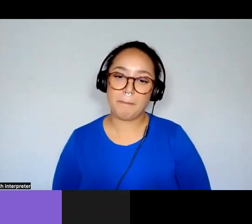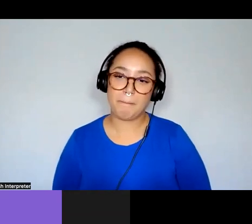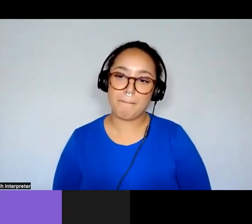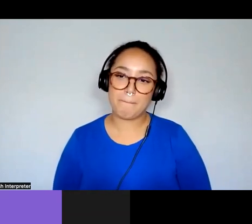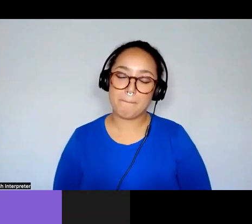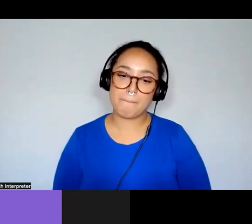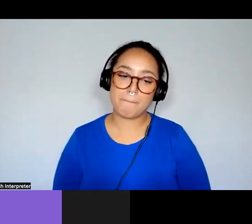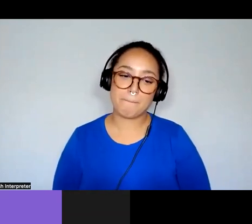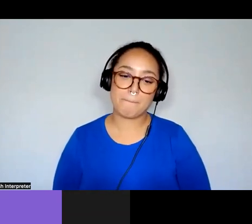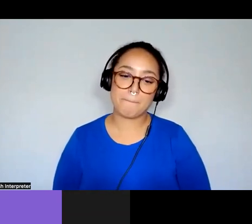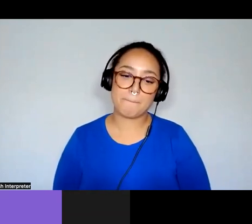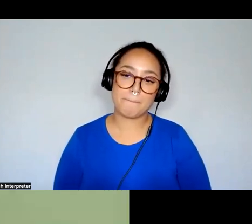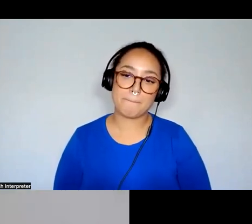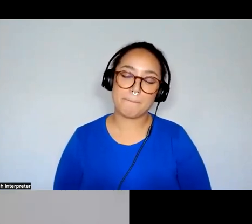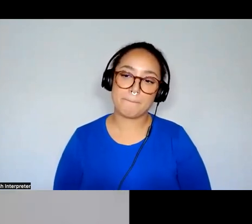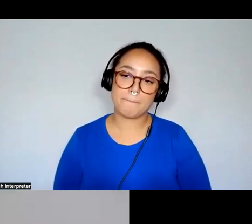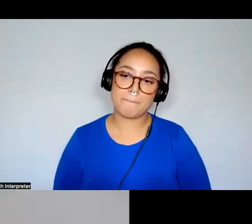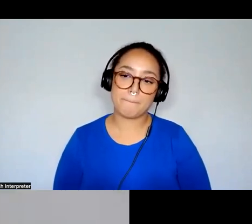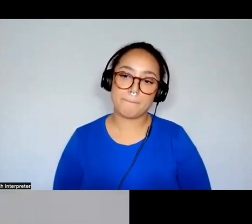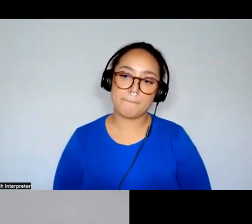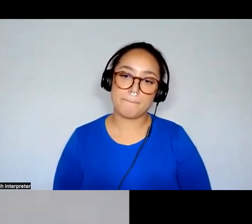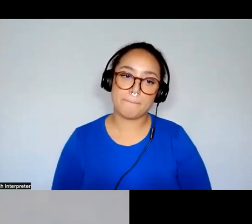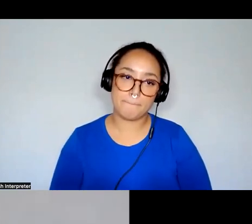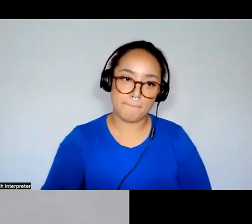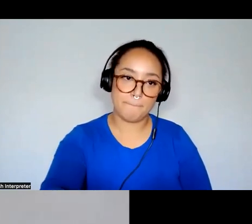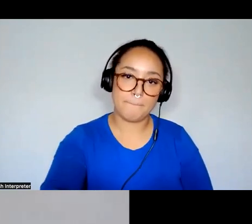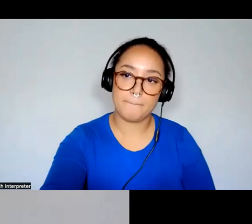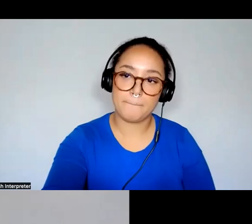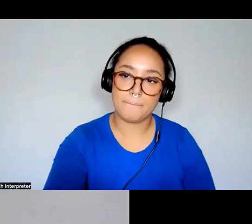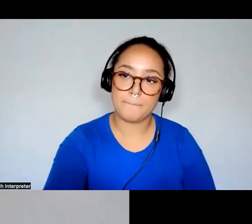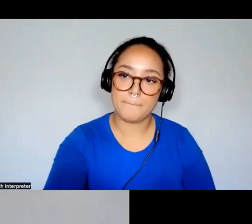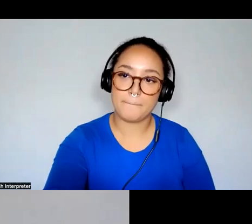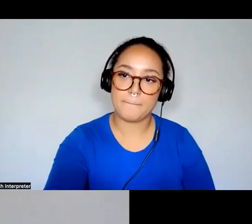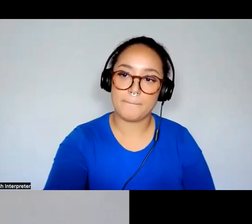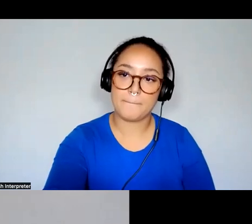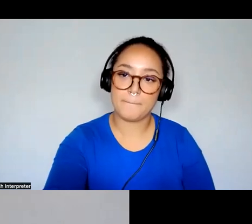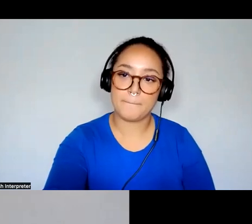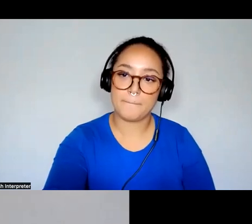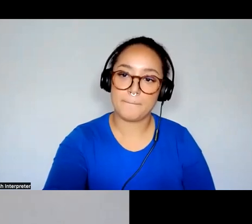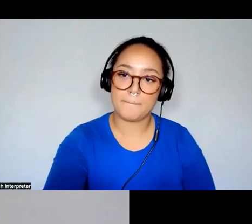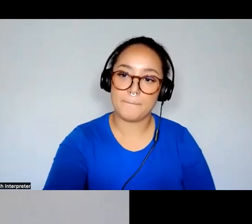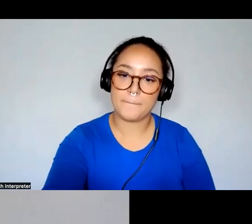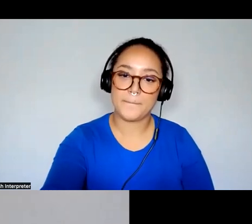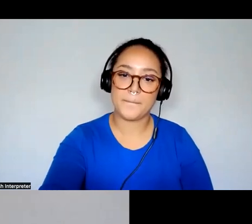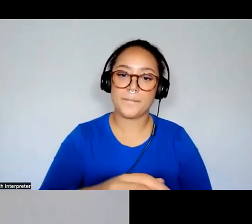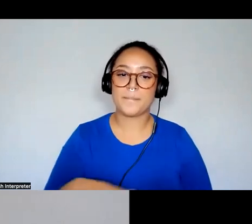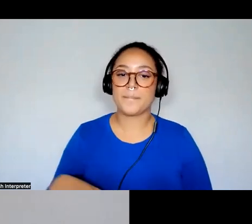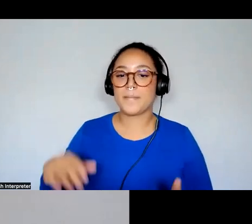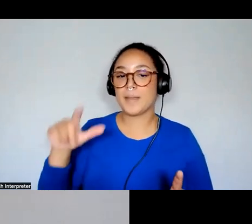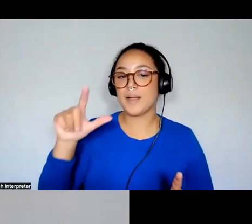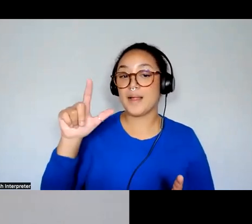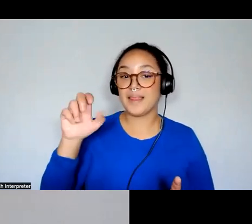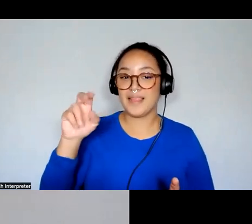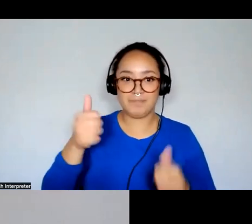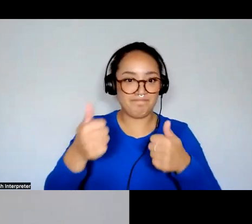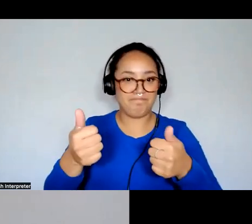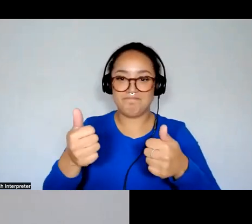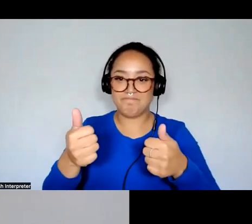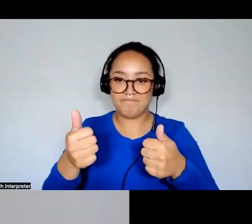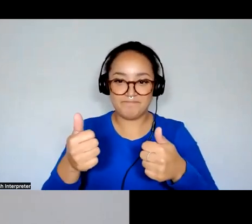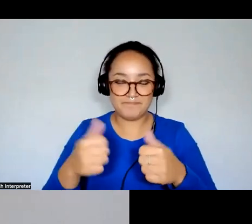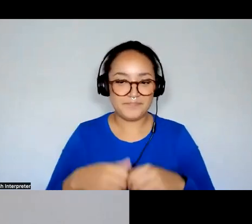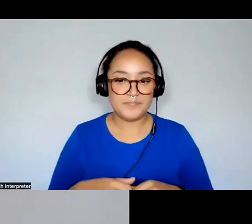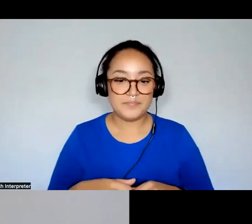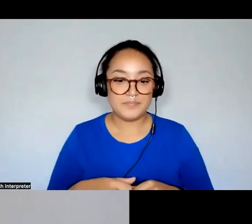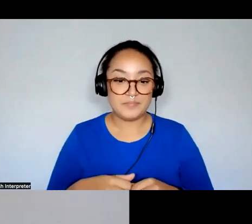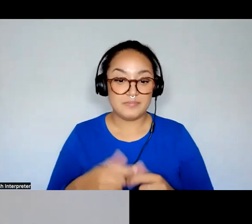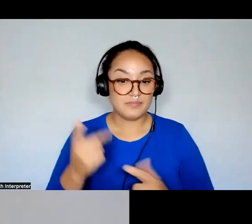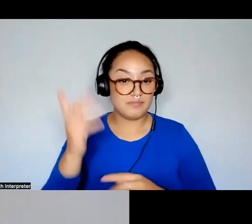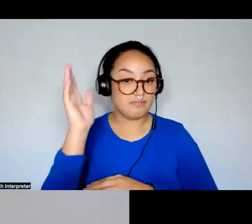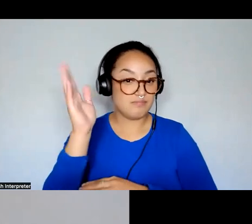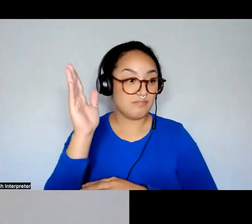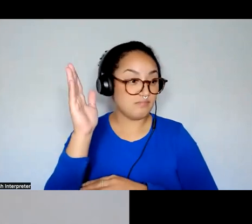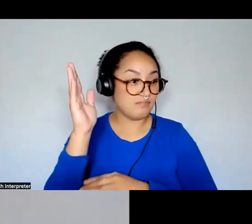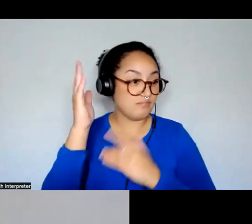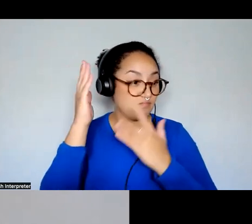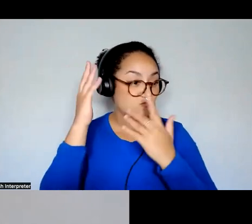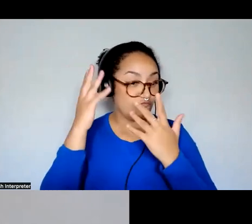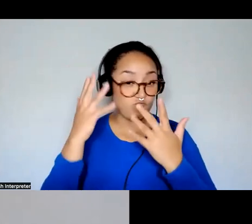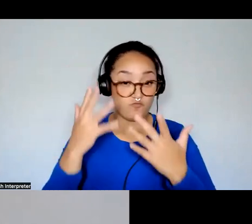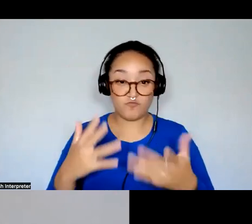now So this is it with the presentation portion of this session